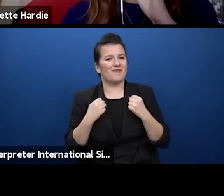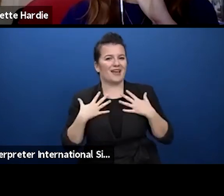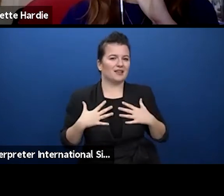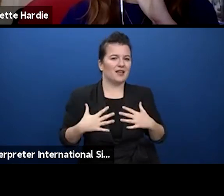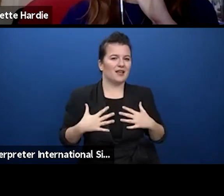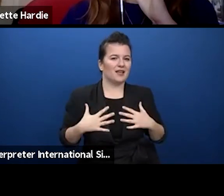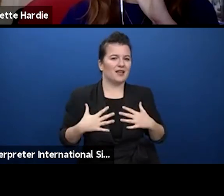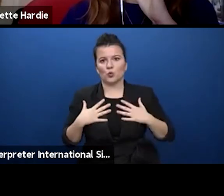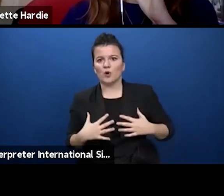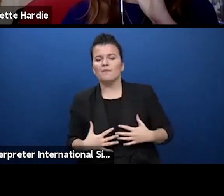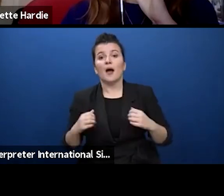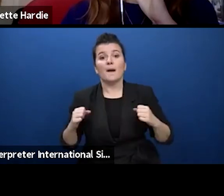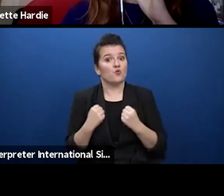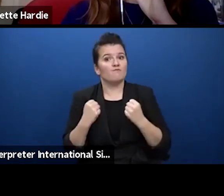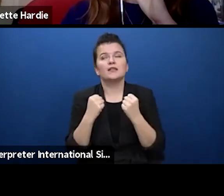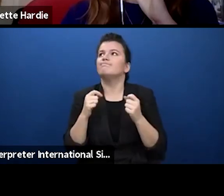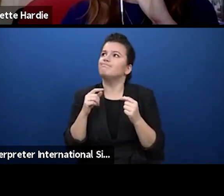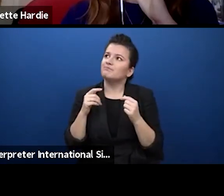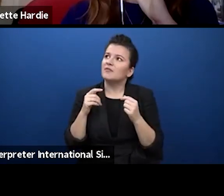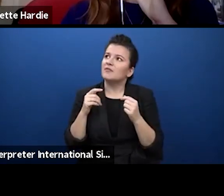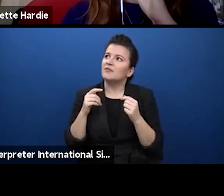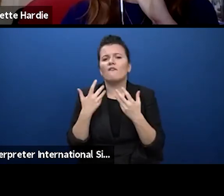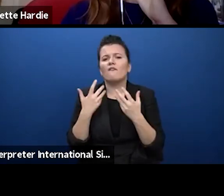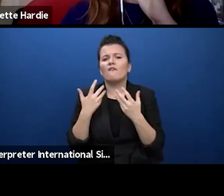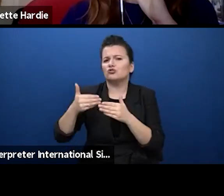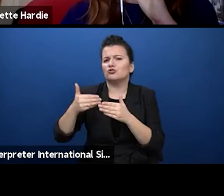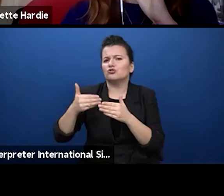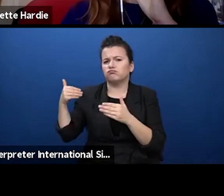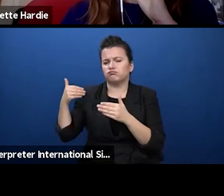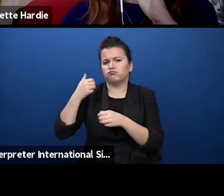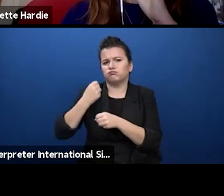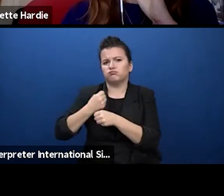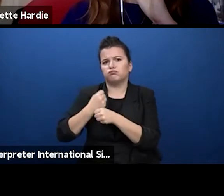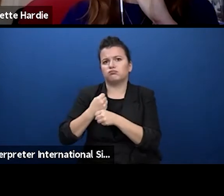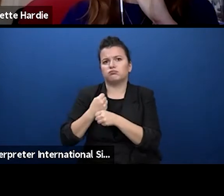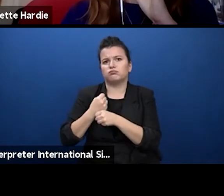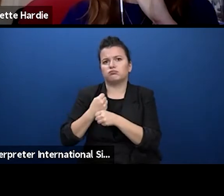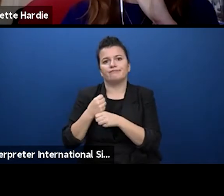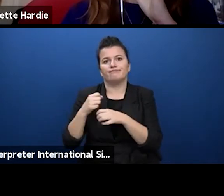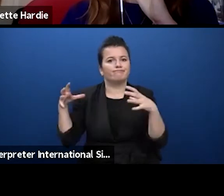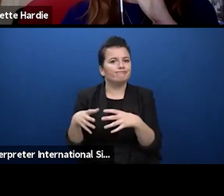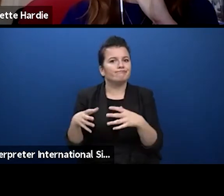we work with um cast which I like you know as many times like from many different places and